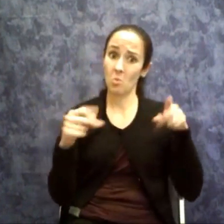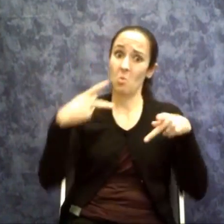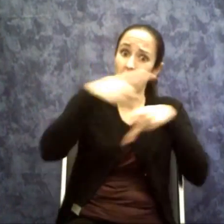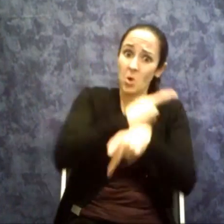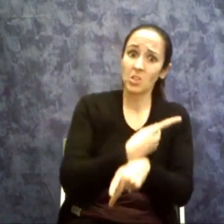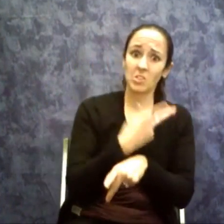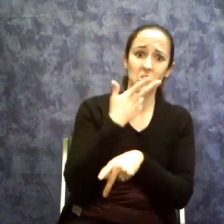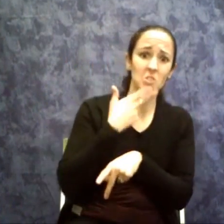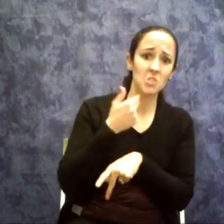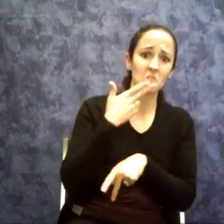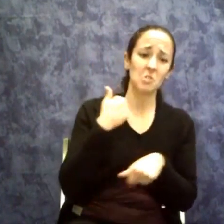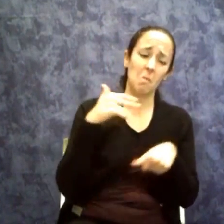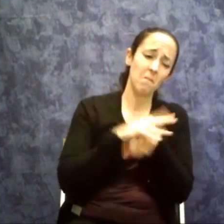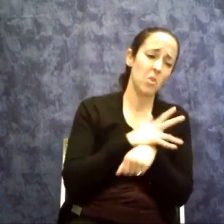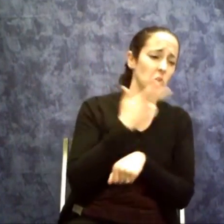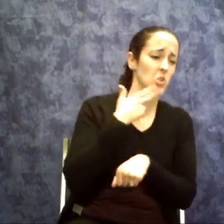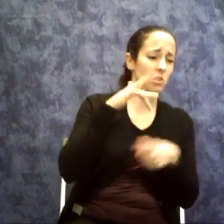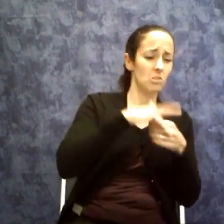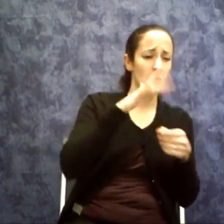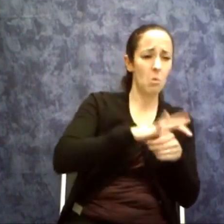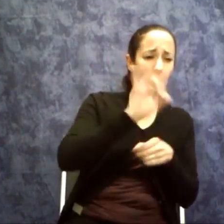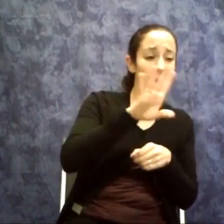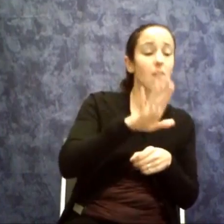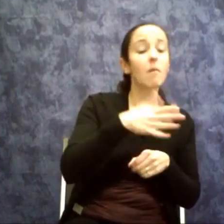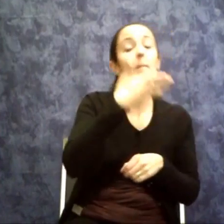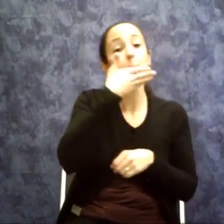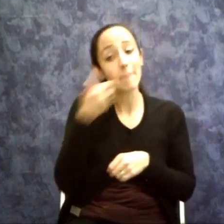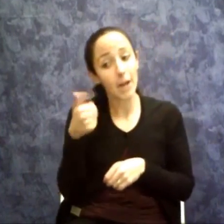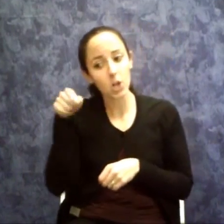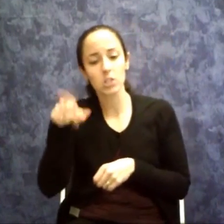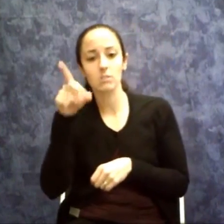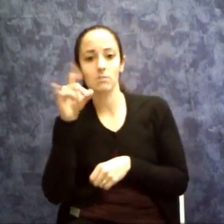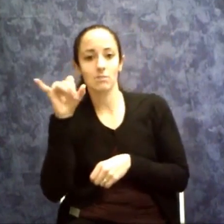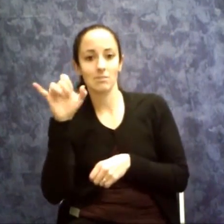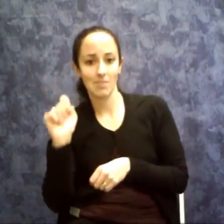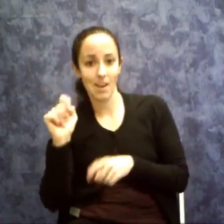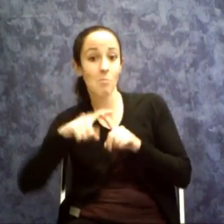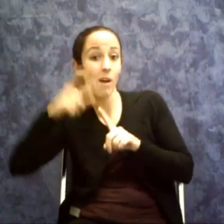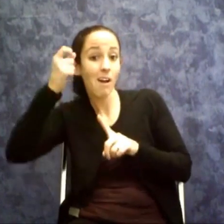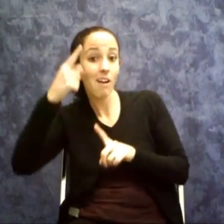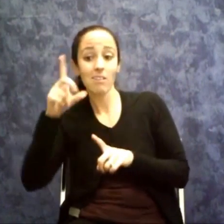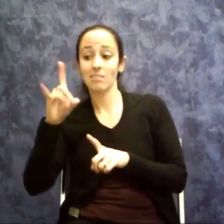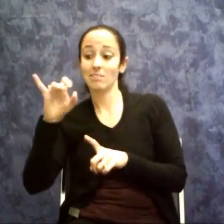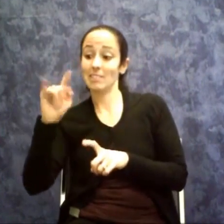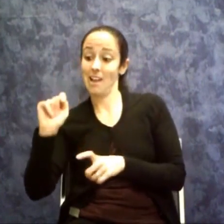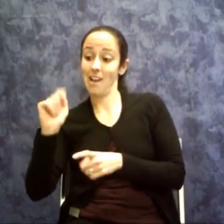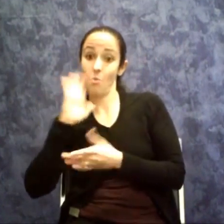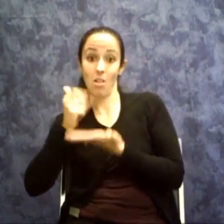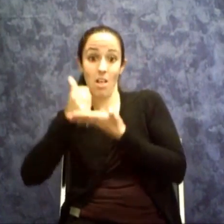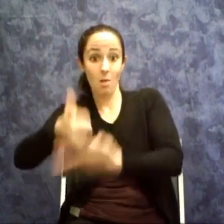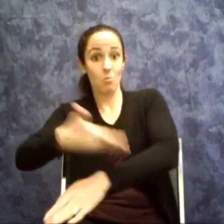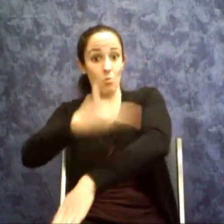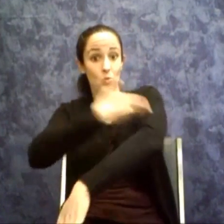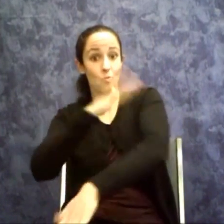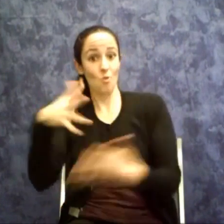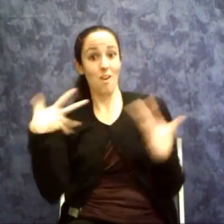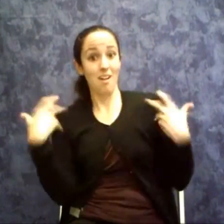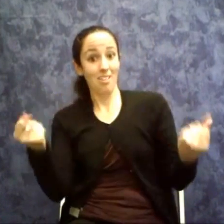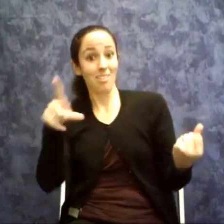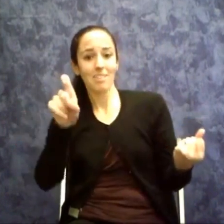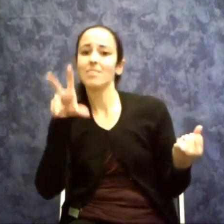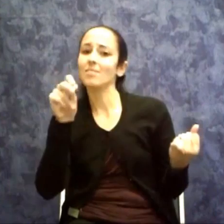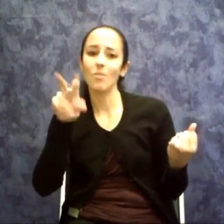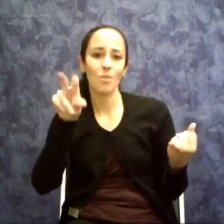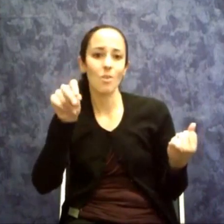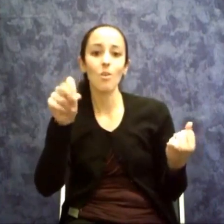Regular soda is worse because it is full of sugar. Diet soda is better, but it will not improve your health.